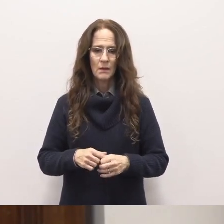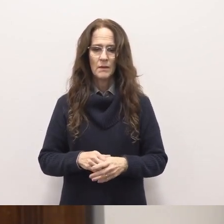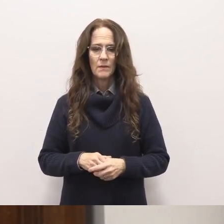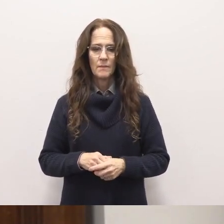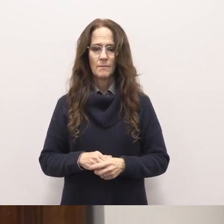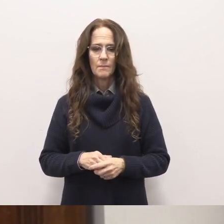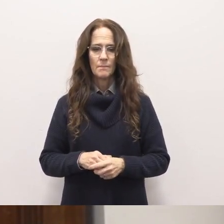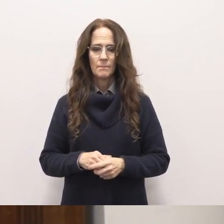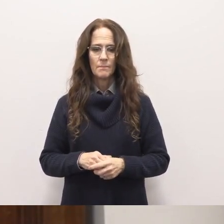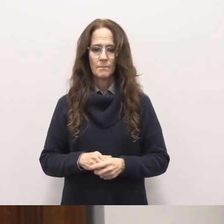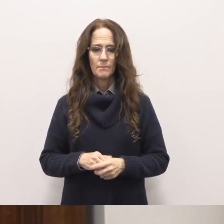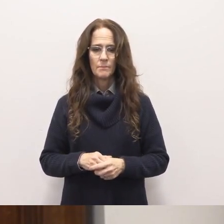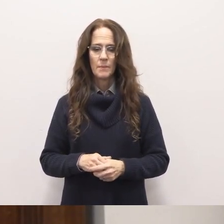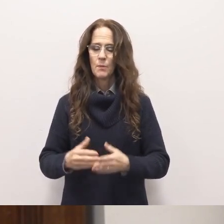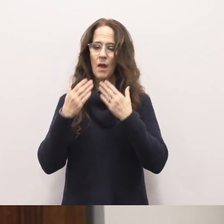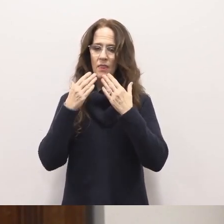But I'd like to thank our staff.